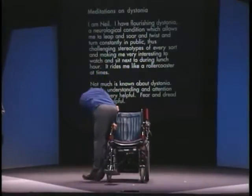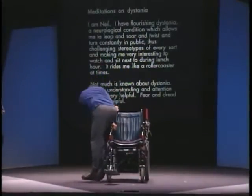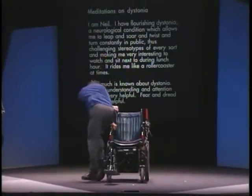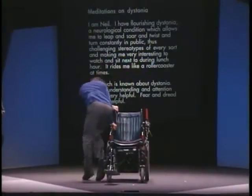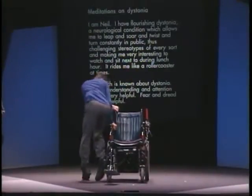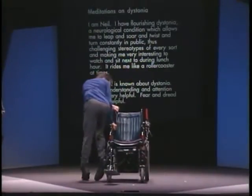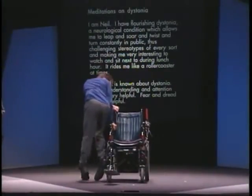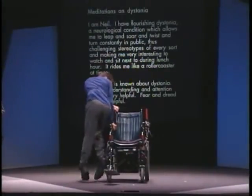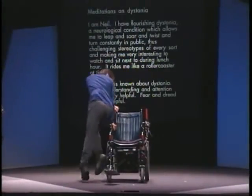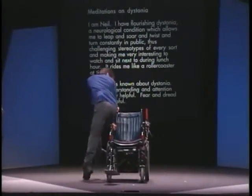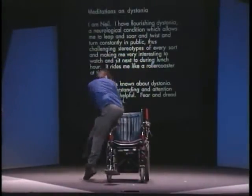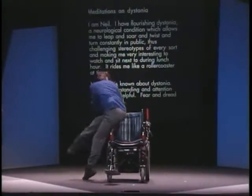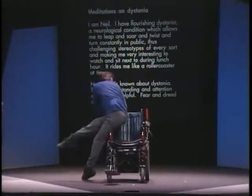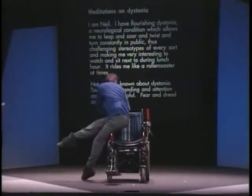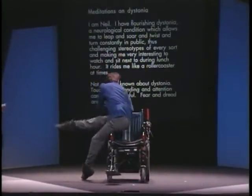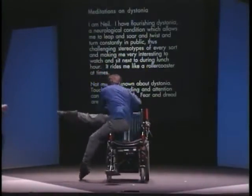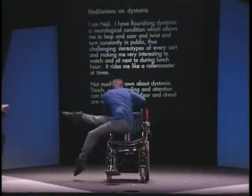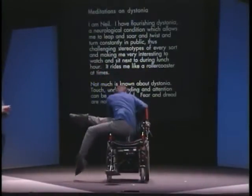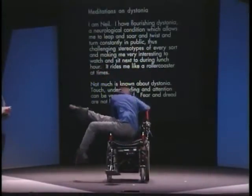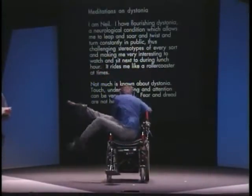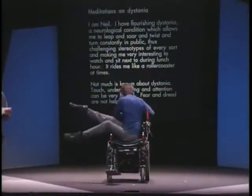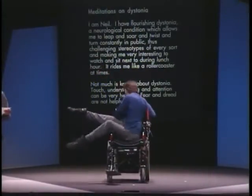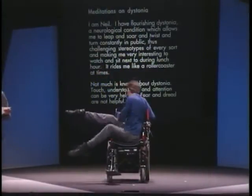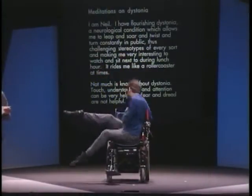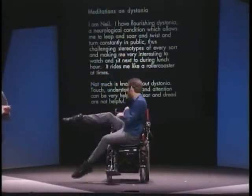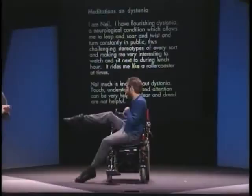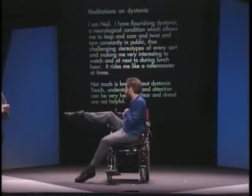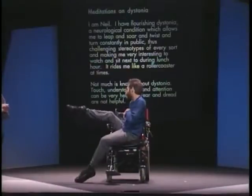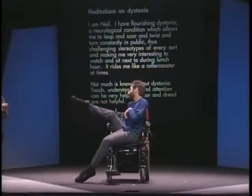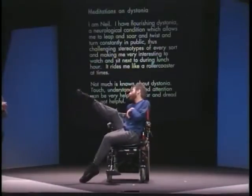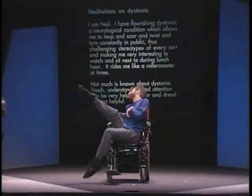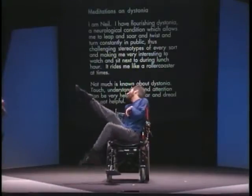thus challenging stereotypes of every sort and making me very interesting to